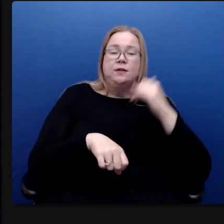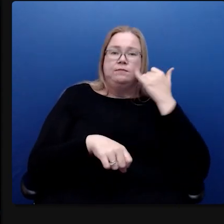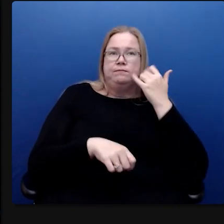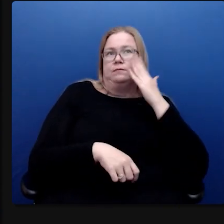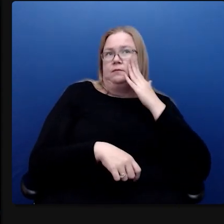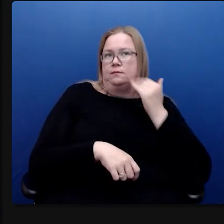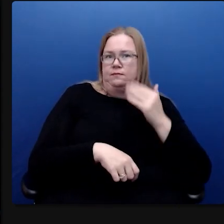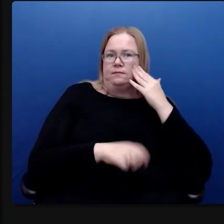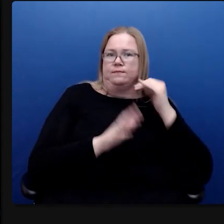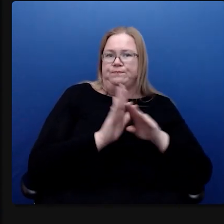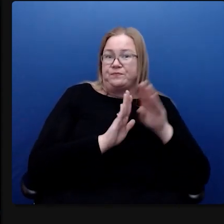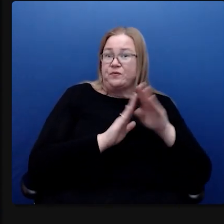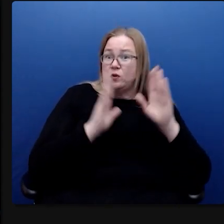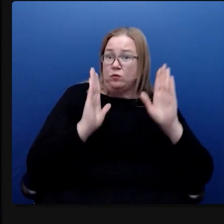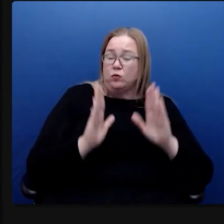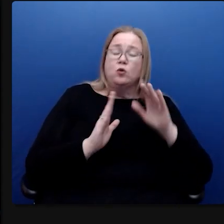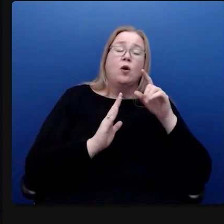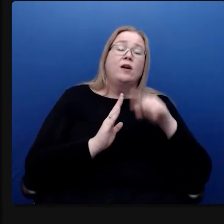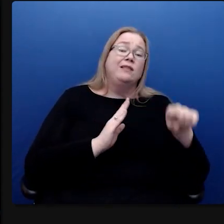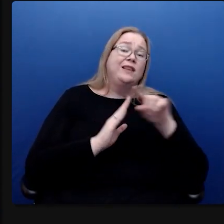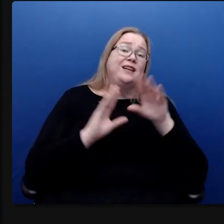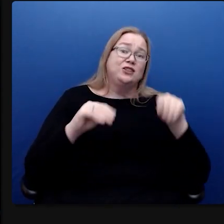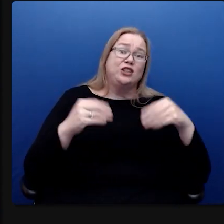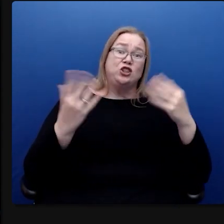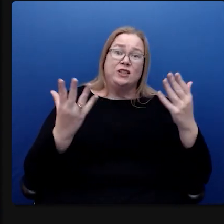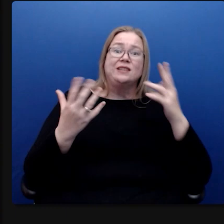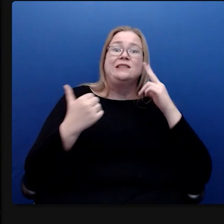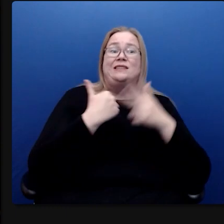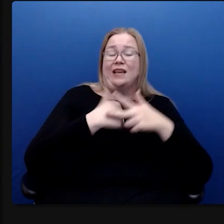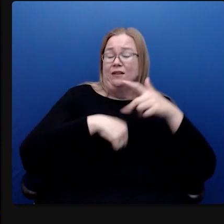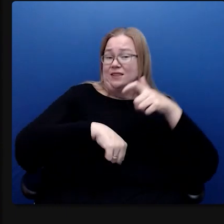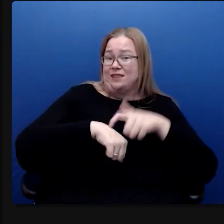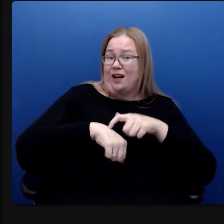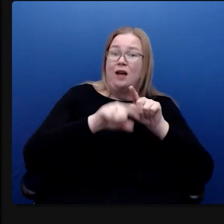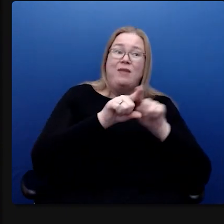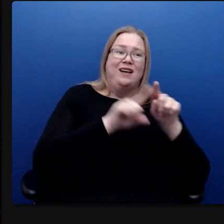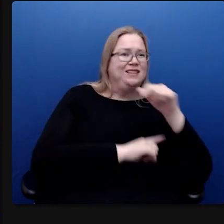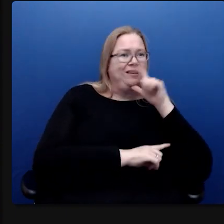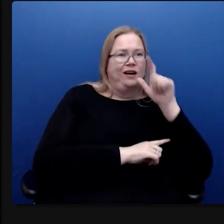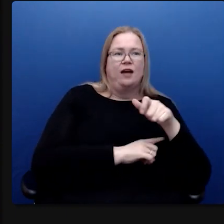Of course, if you're an experienced developer, these sort of suggestions will save you time